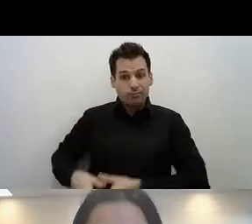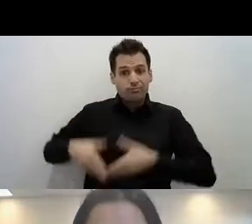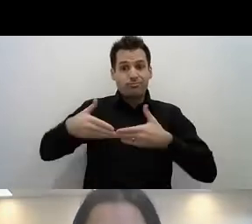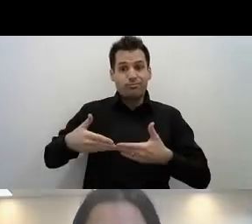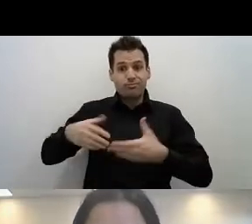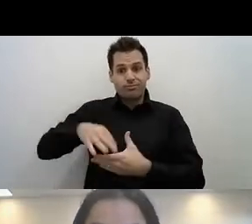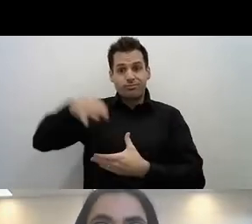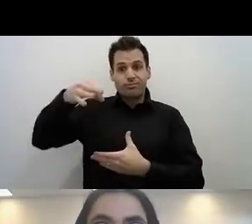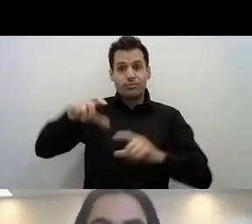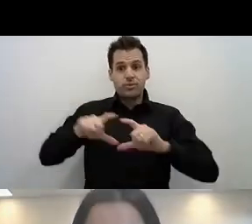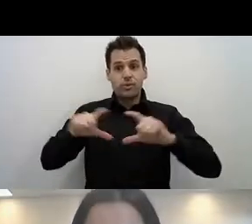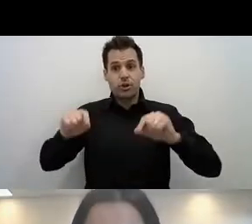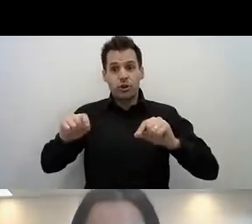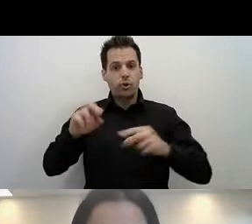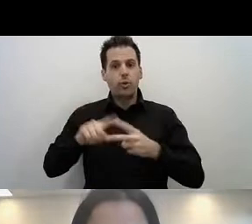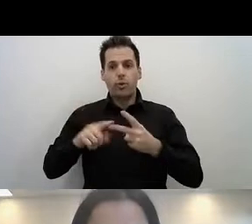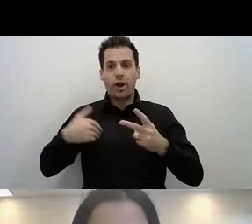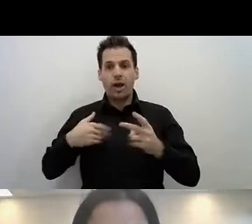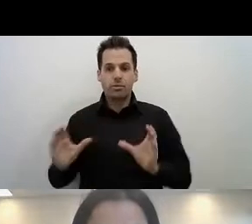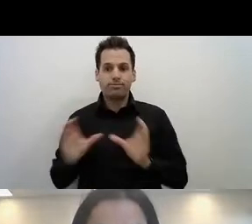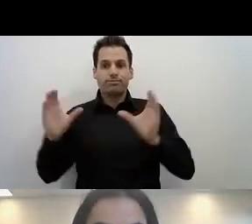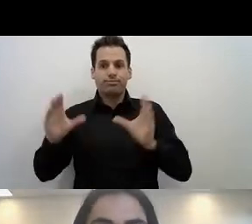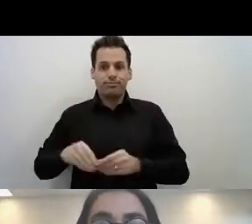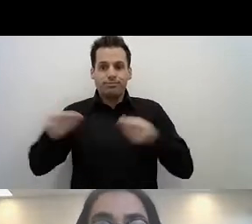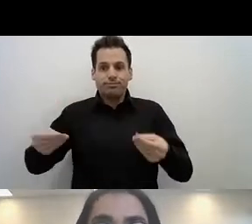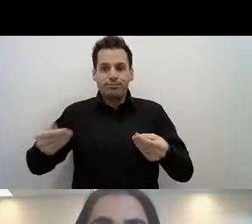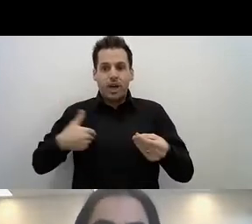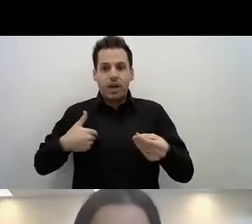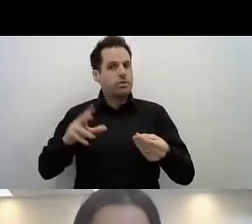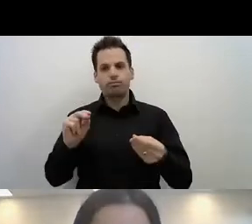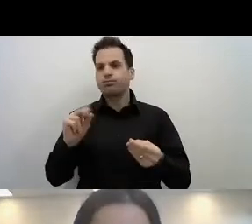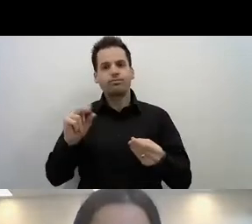of identification related to their animal and if you have an interest in this topic